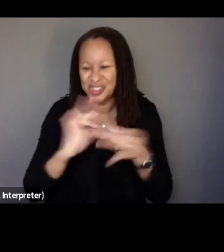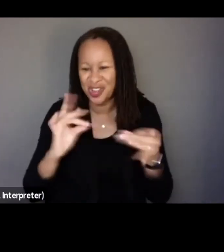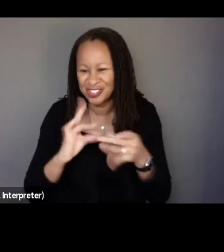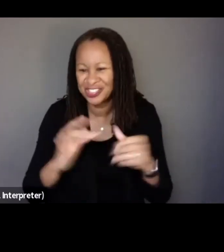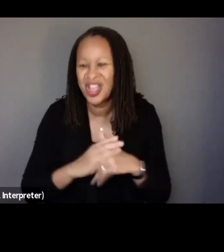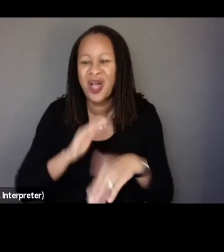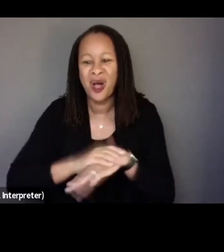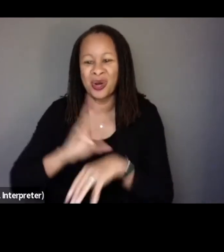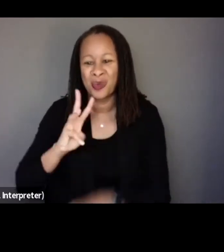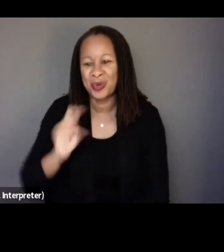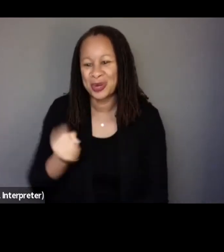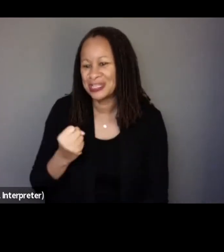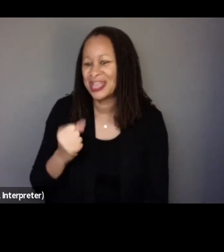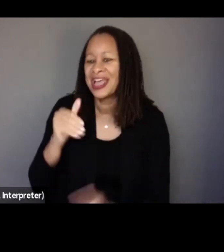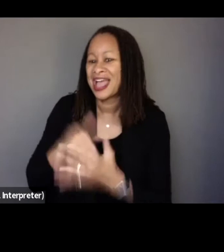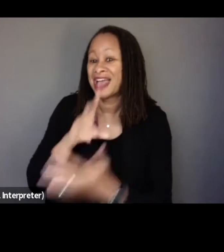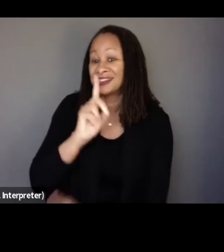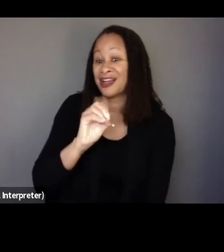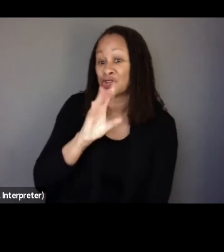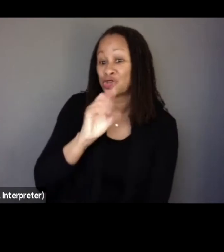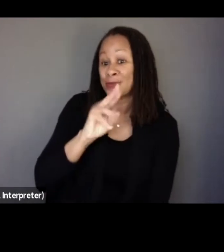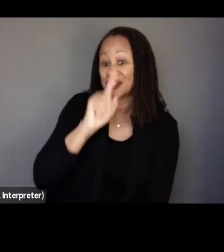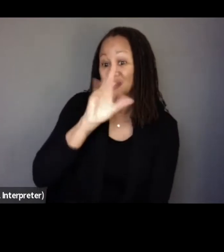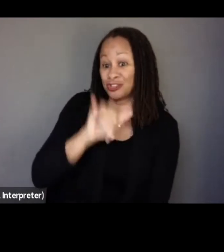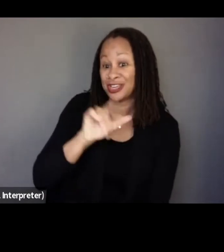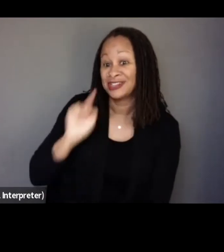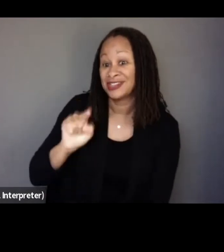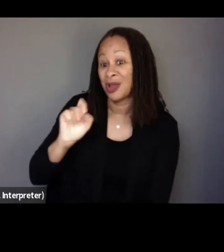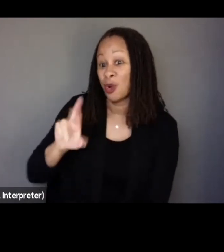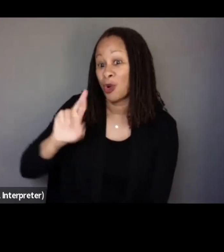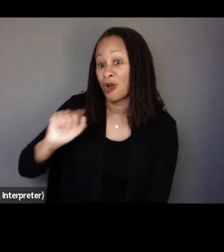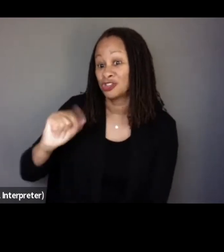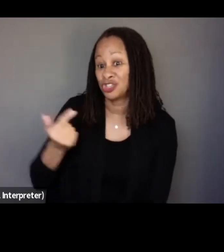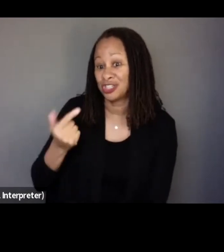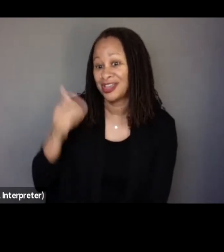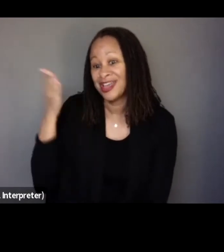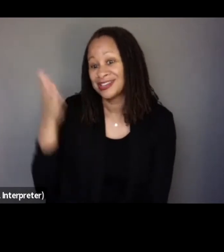at documentary.org/screening-series.